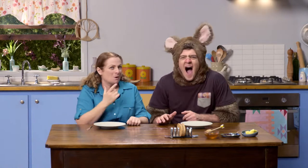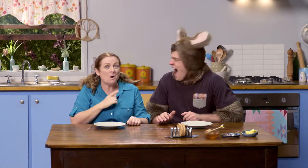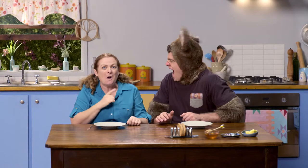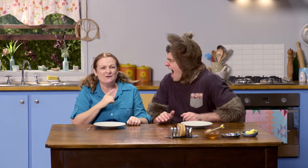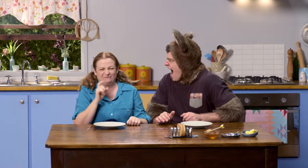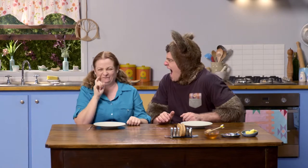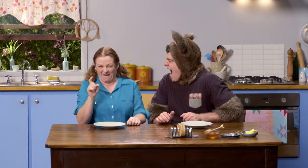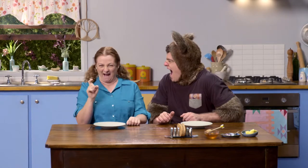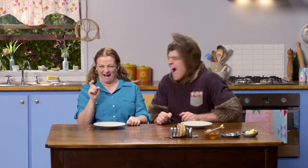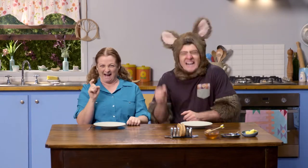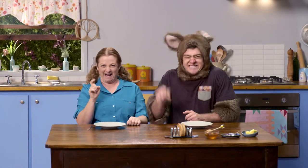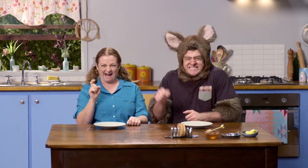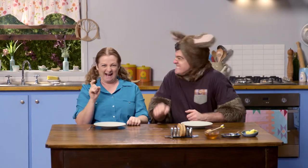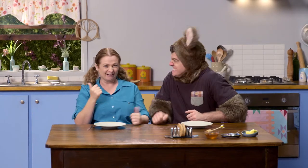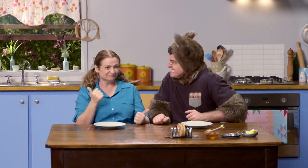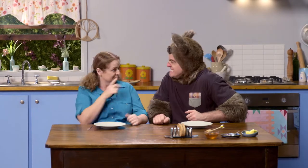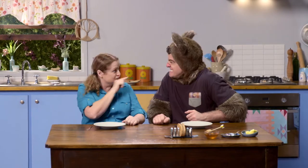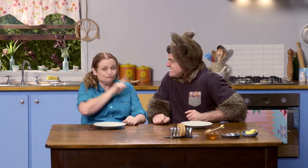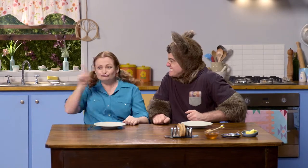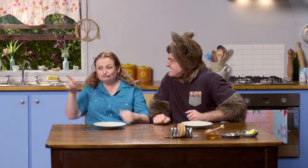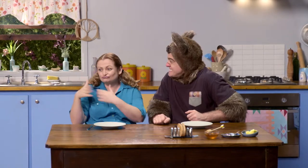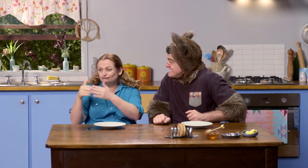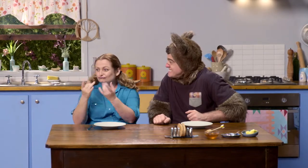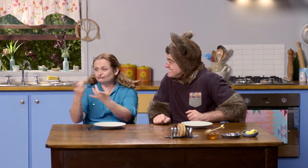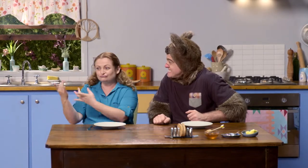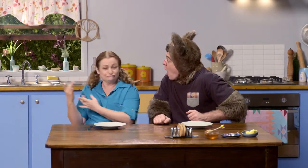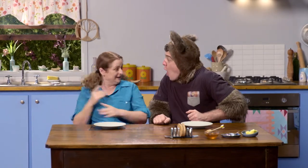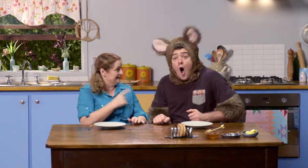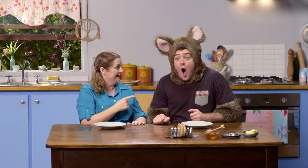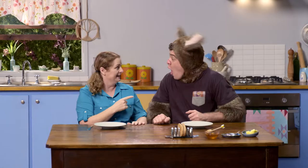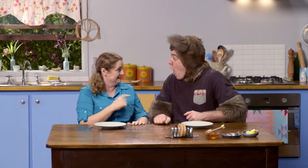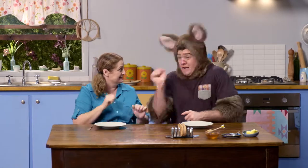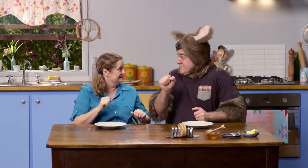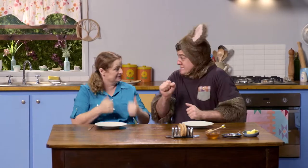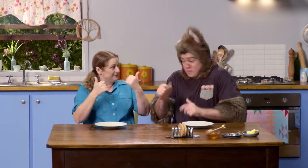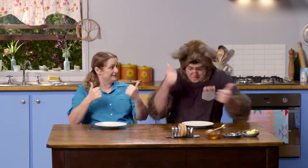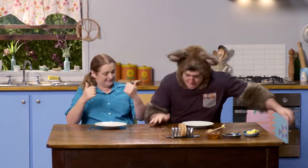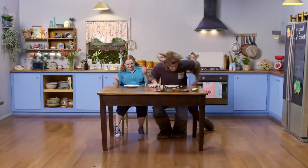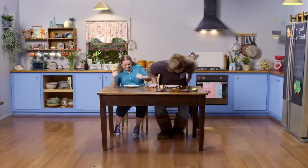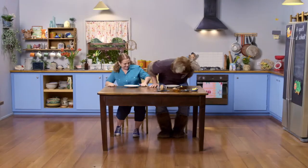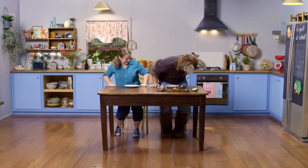because it's always such fun. Yes! Why don't we go outside and set it up, OK? OK. Great.